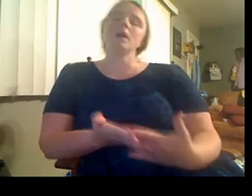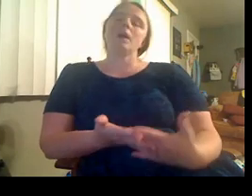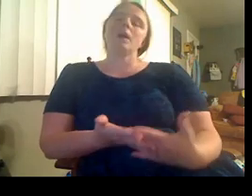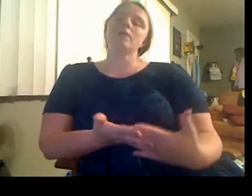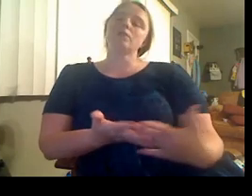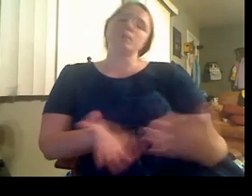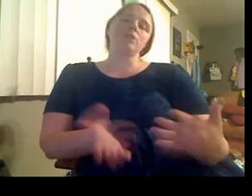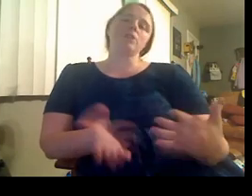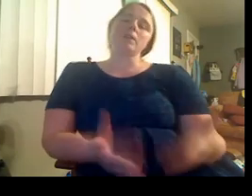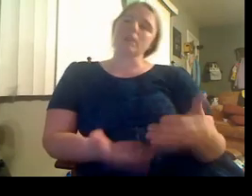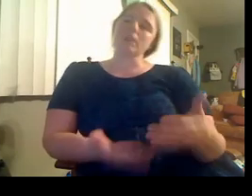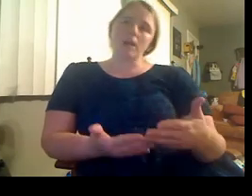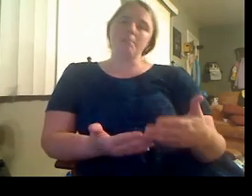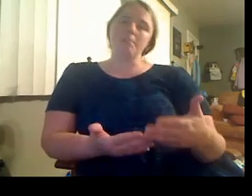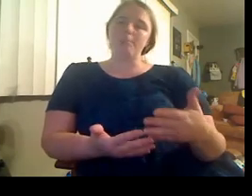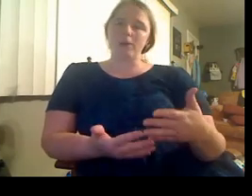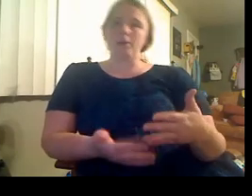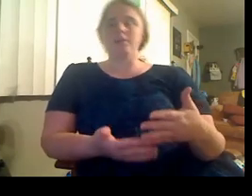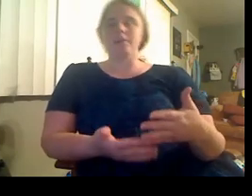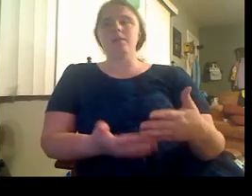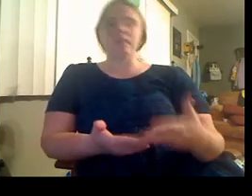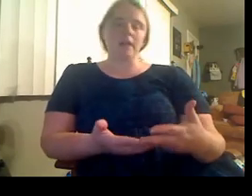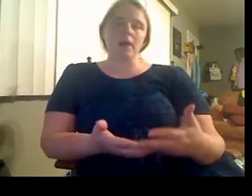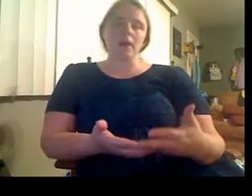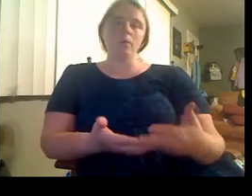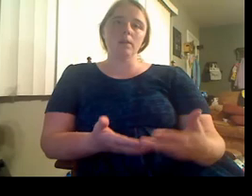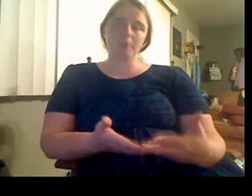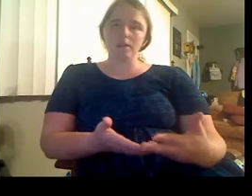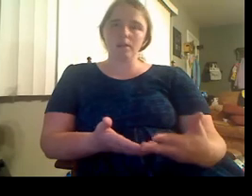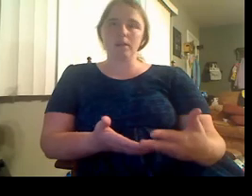And so I just want to share a little bit about the process and how we as parents can get